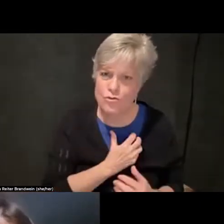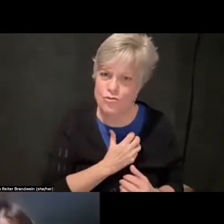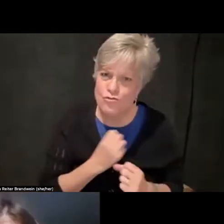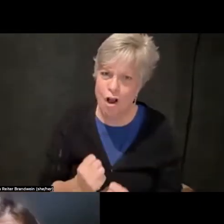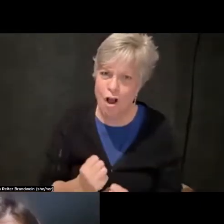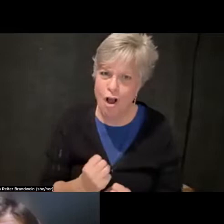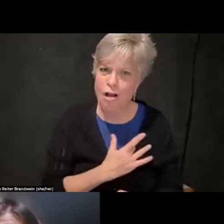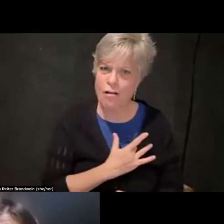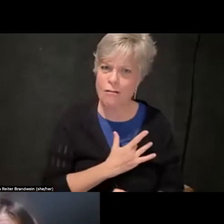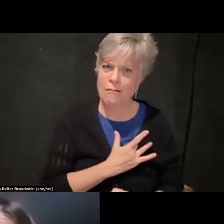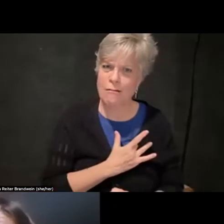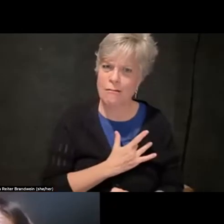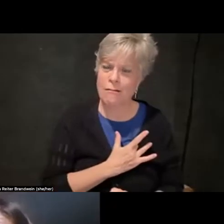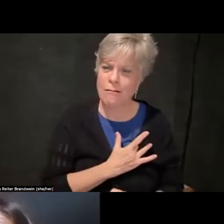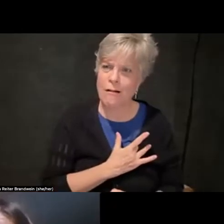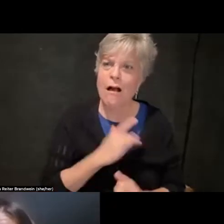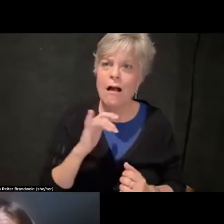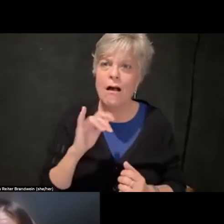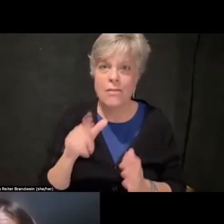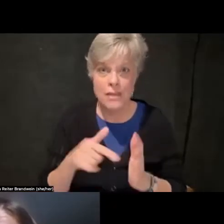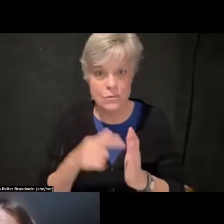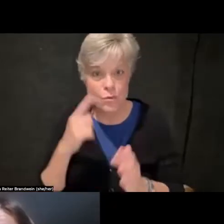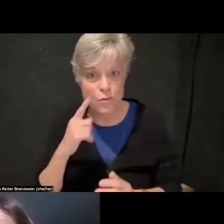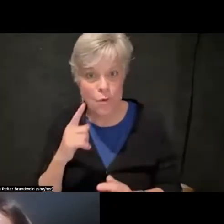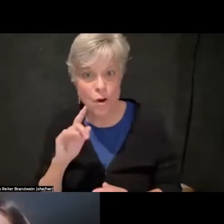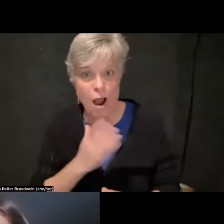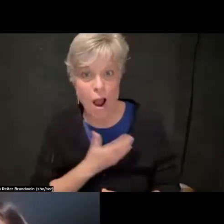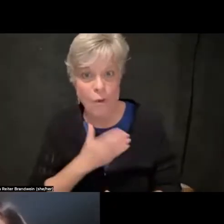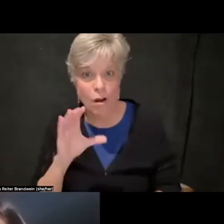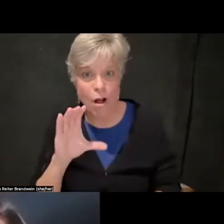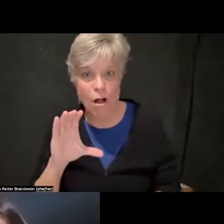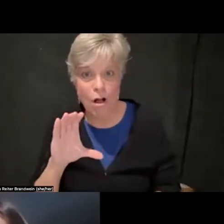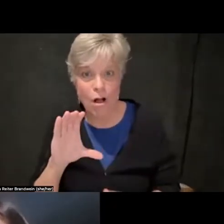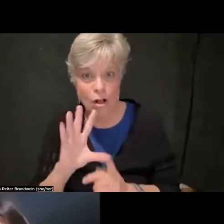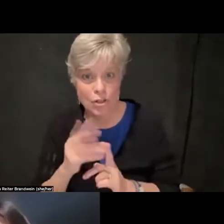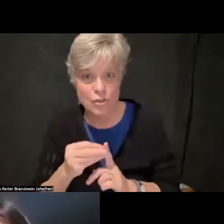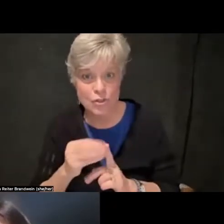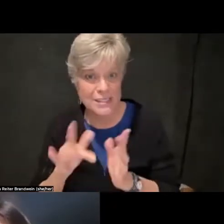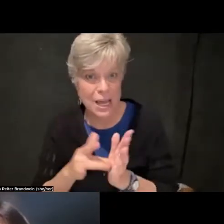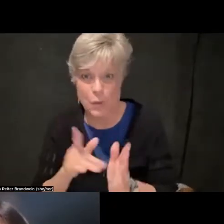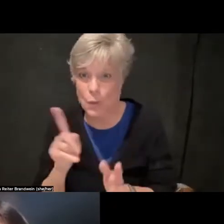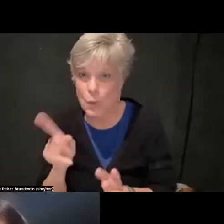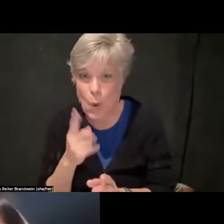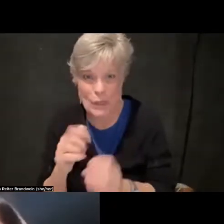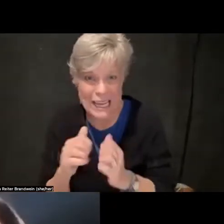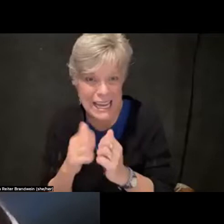And this was for a cultural center that was only around maybe months prior, right?